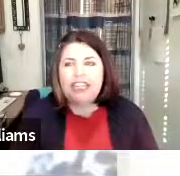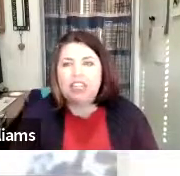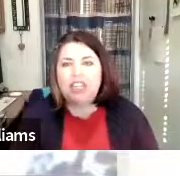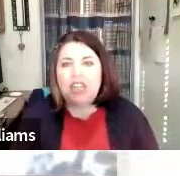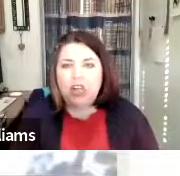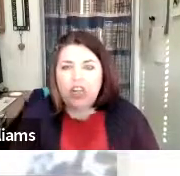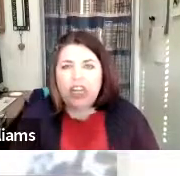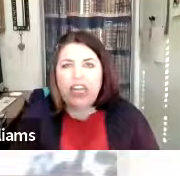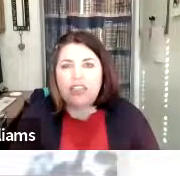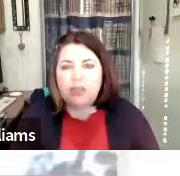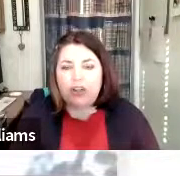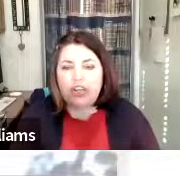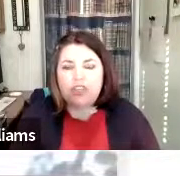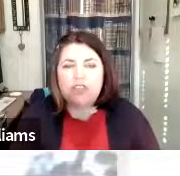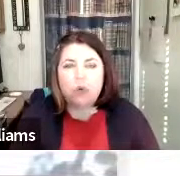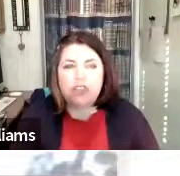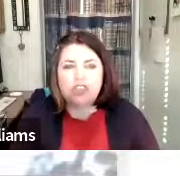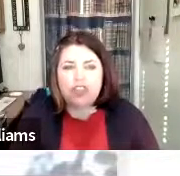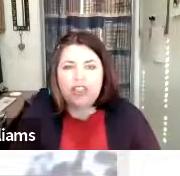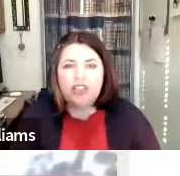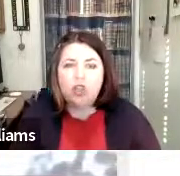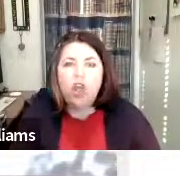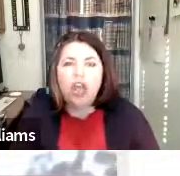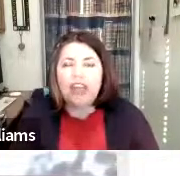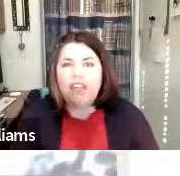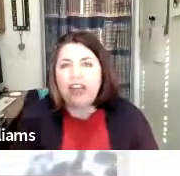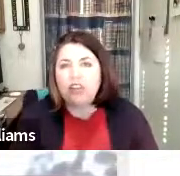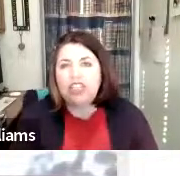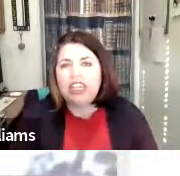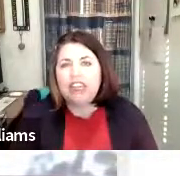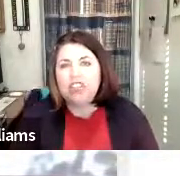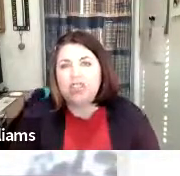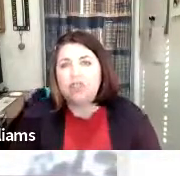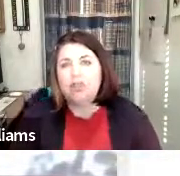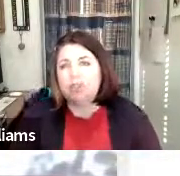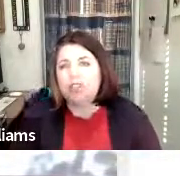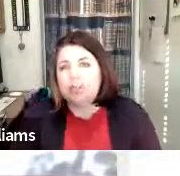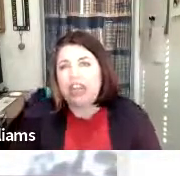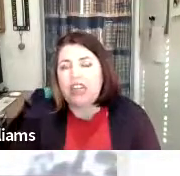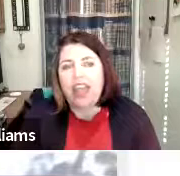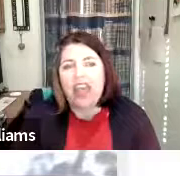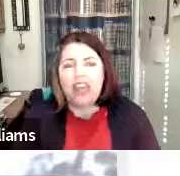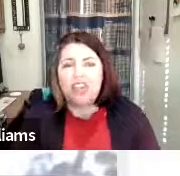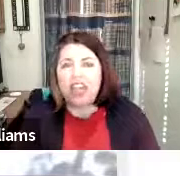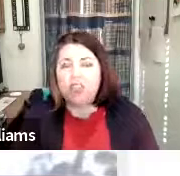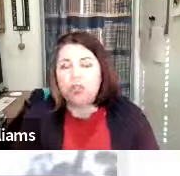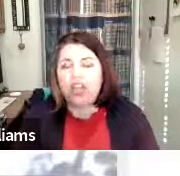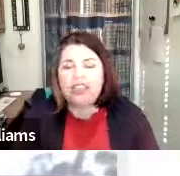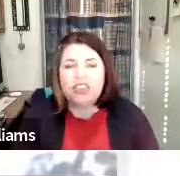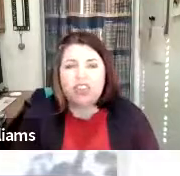teaching and learning experience for students. Any faculty that choose to participate in that and contextualize their